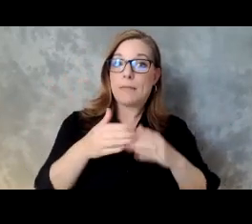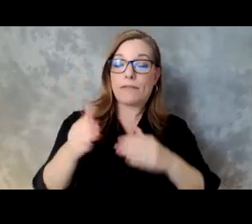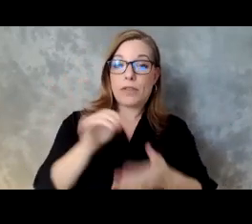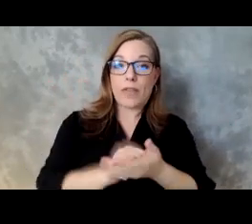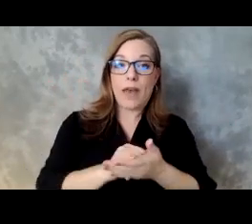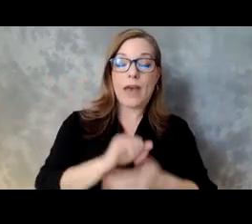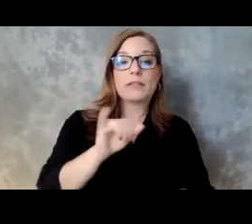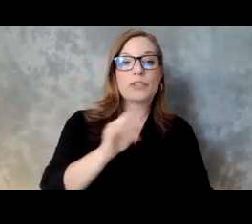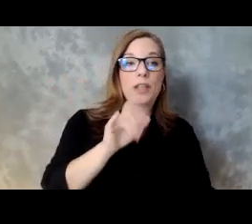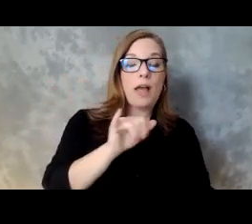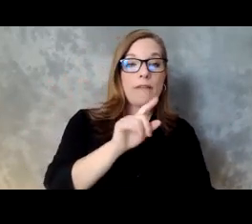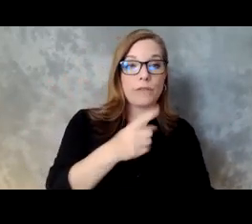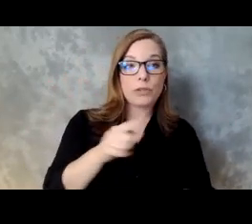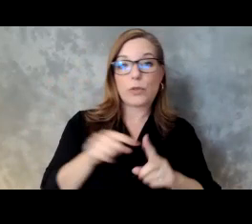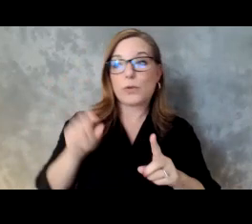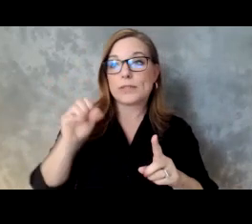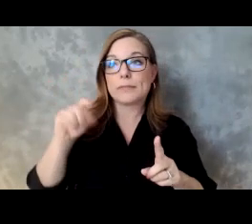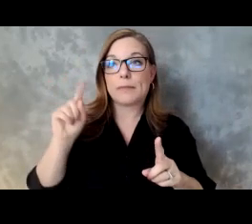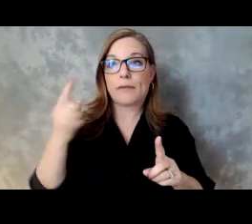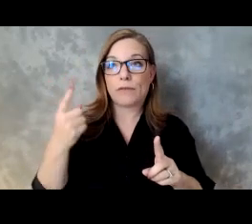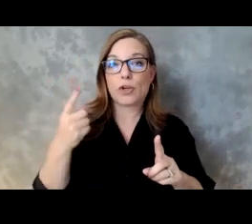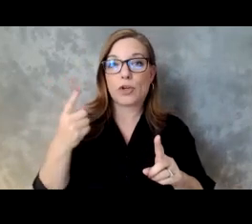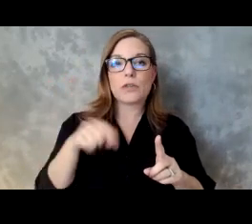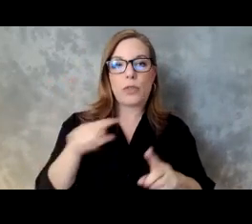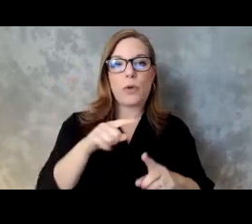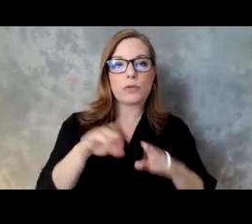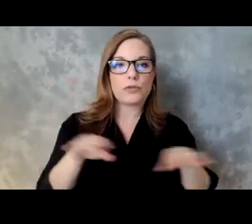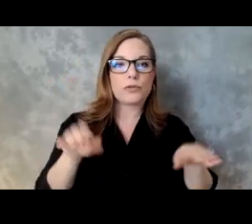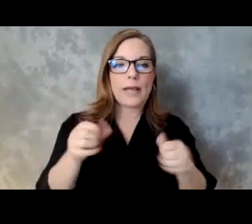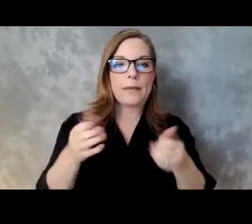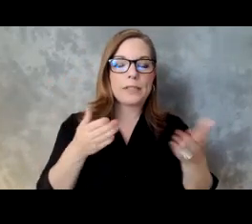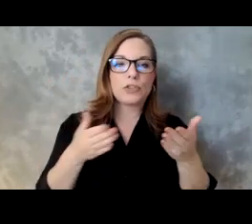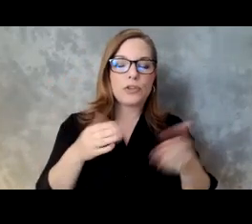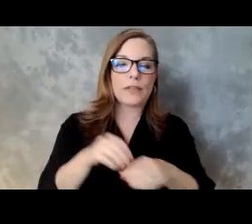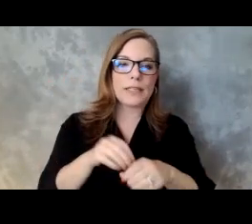1 can be served in TK. And I’m actually going to ask and see if somebody from the